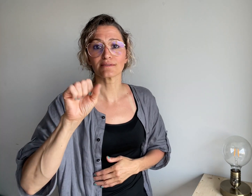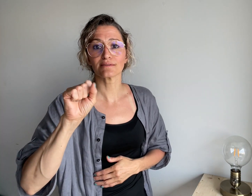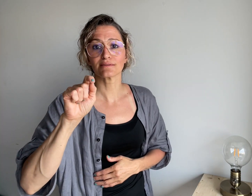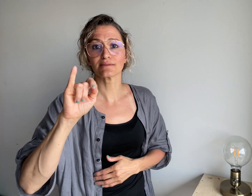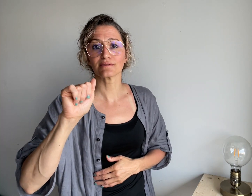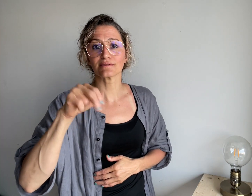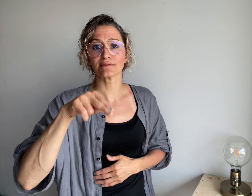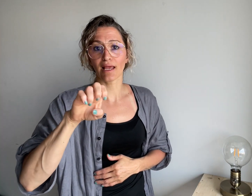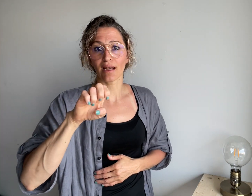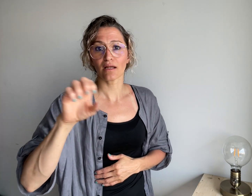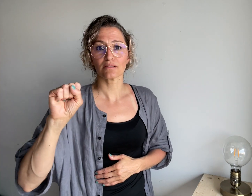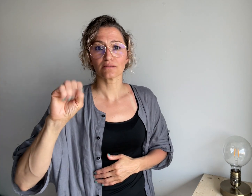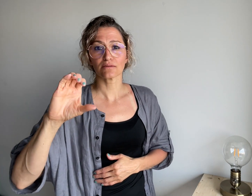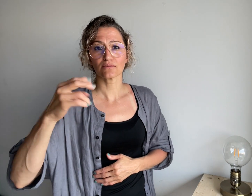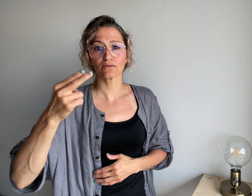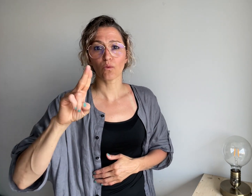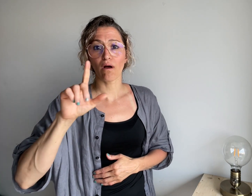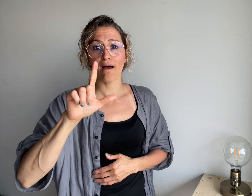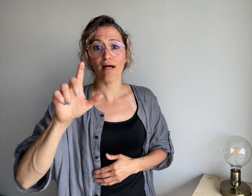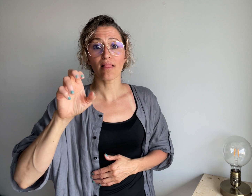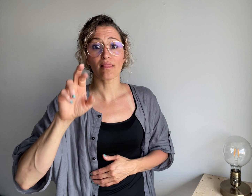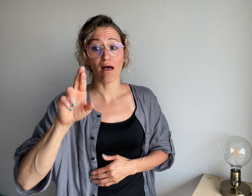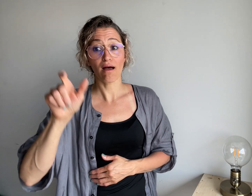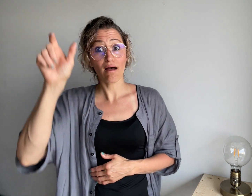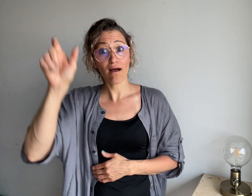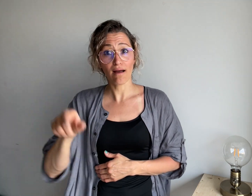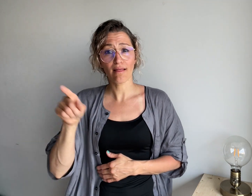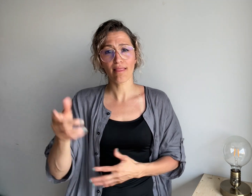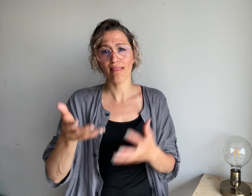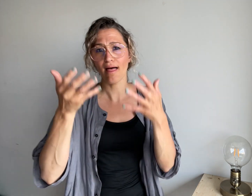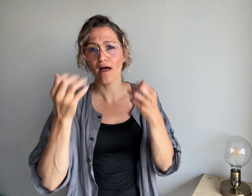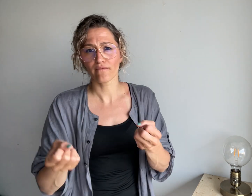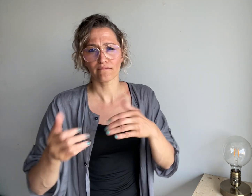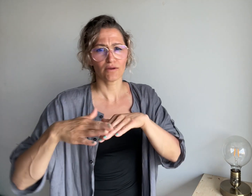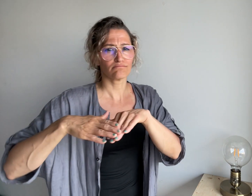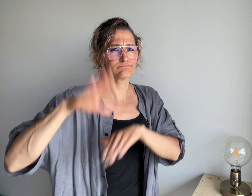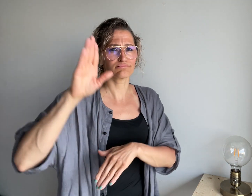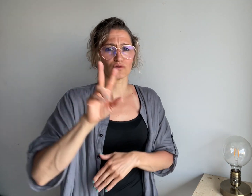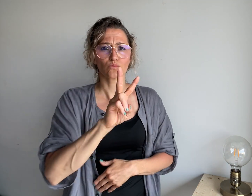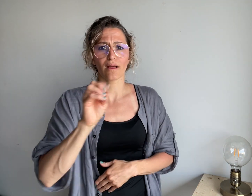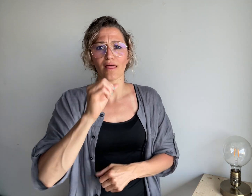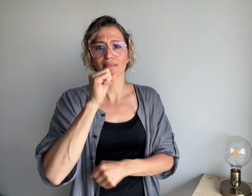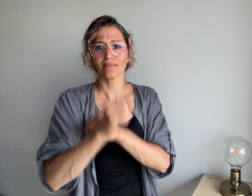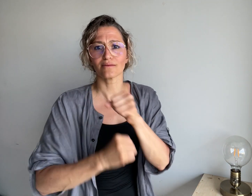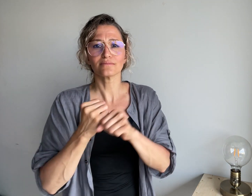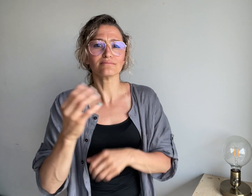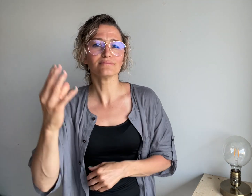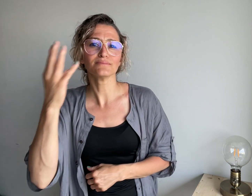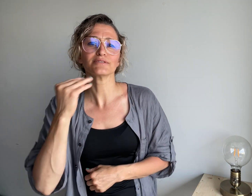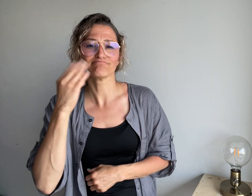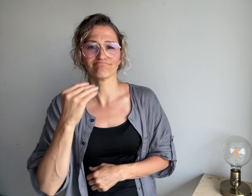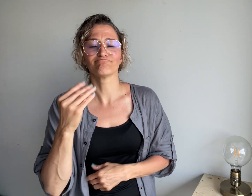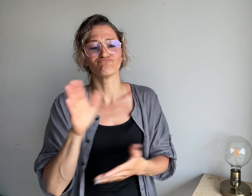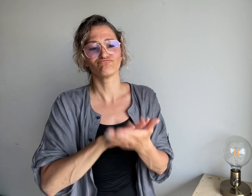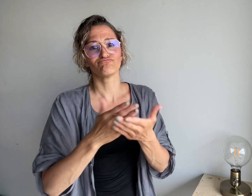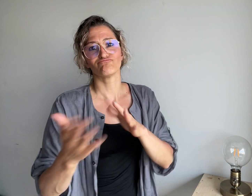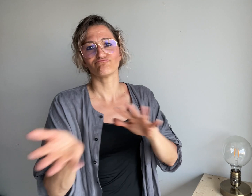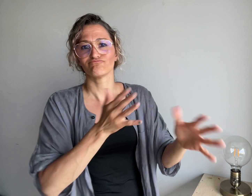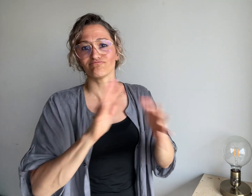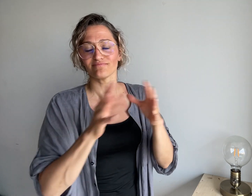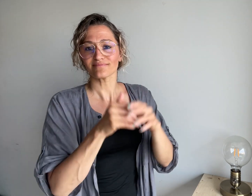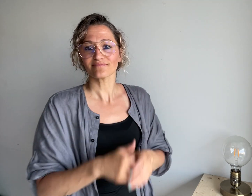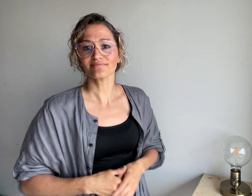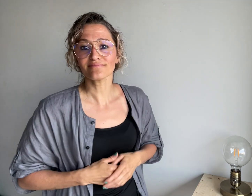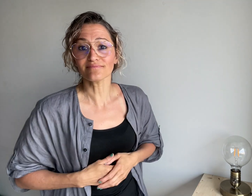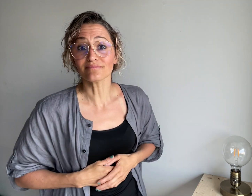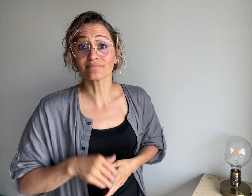who has 20 years of experience interpreting. Currently,